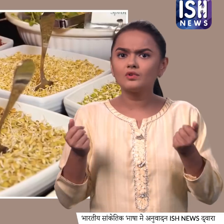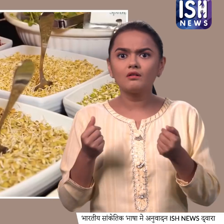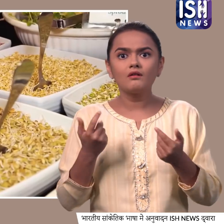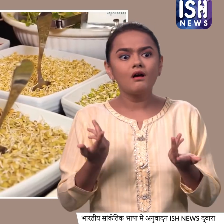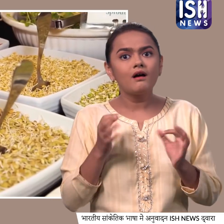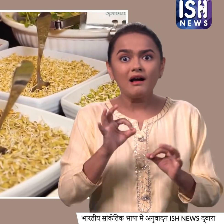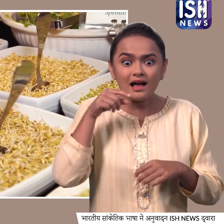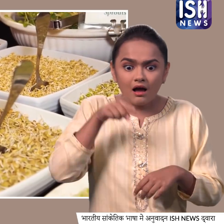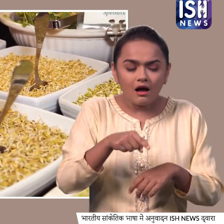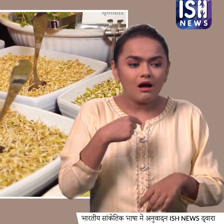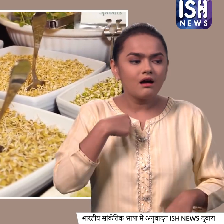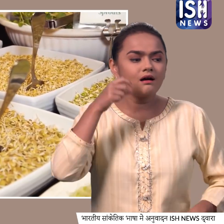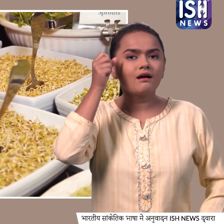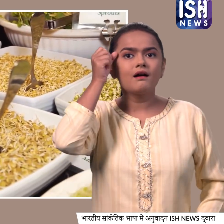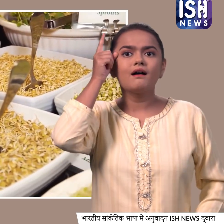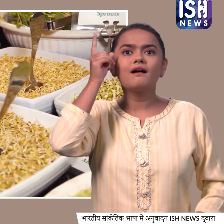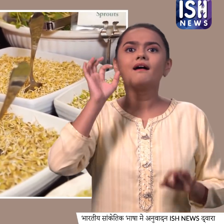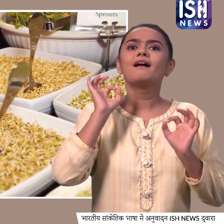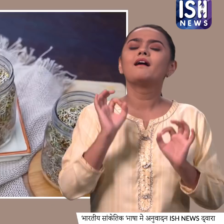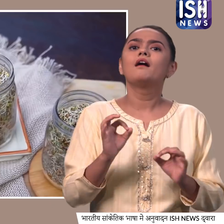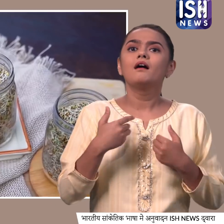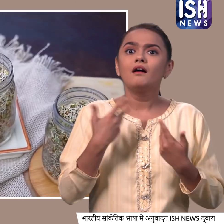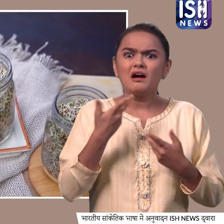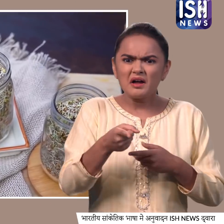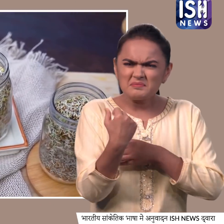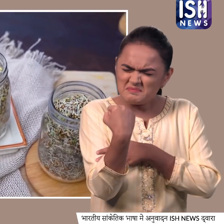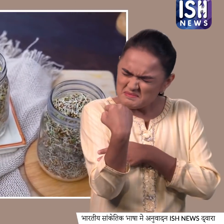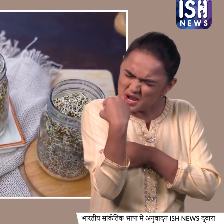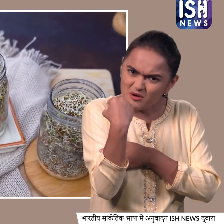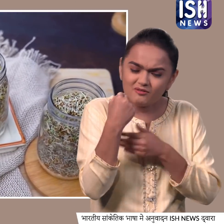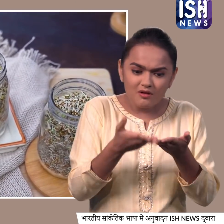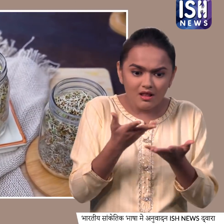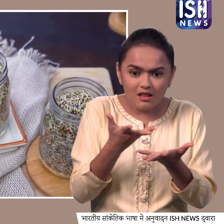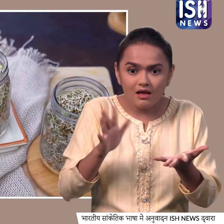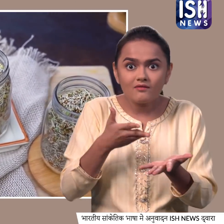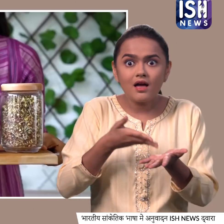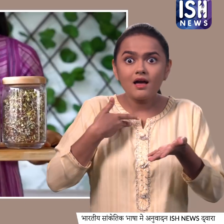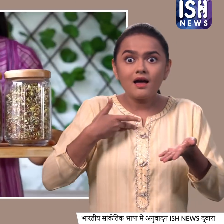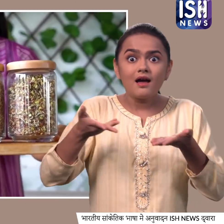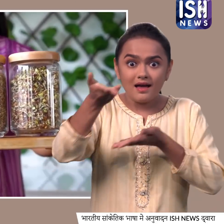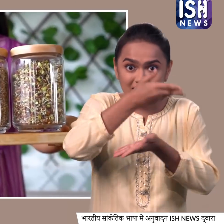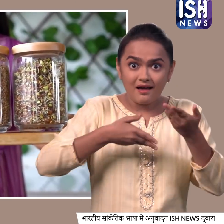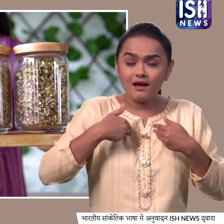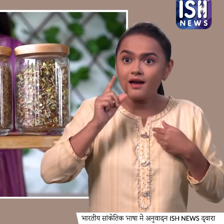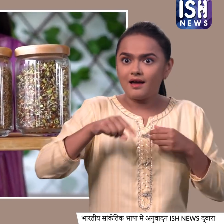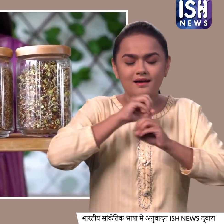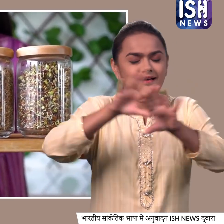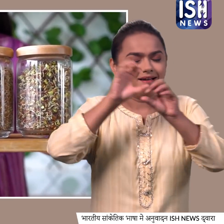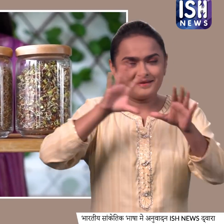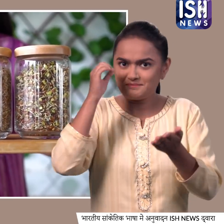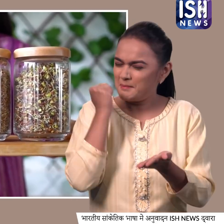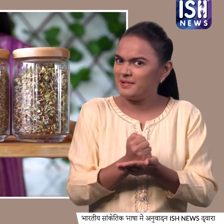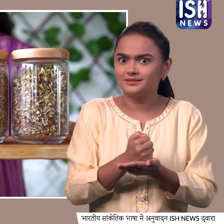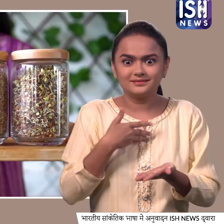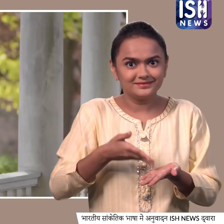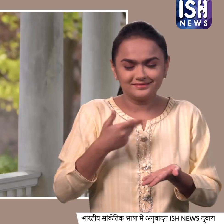So in that moment, I knew that I had to share this powerful secret with you all